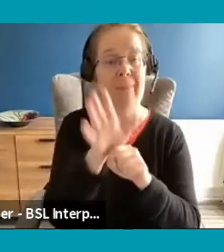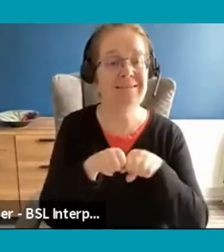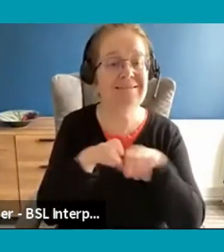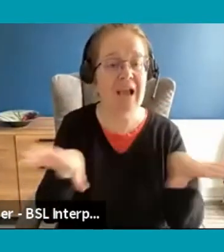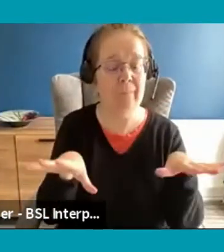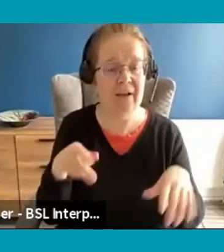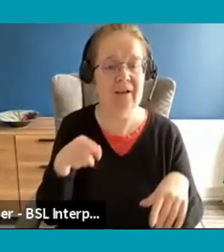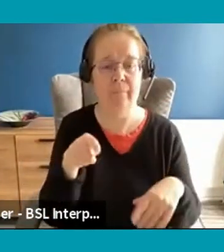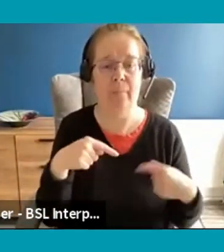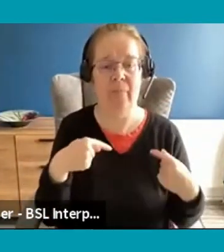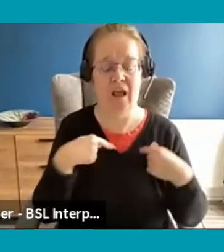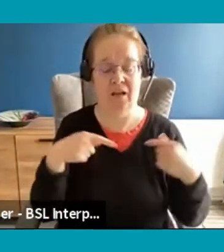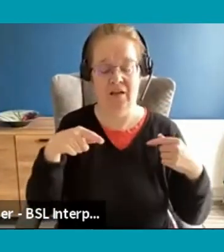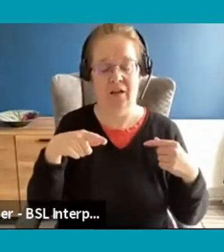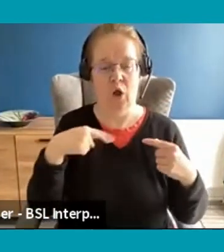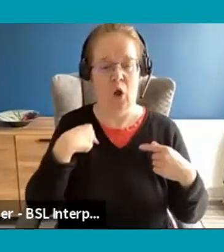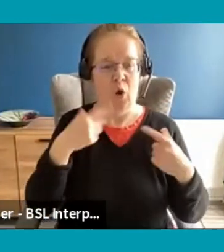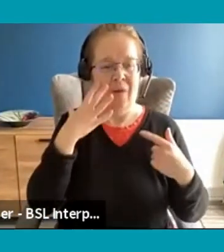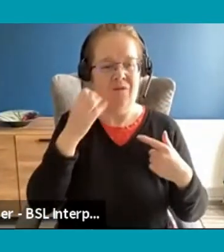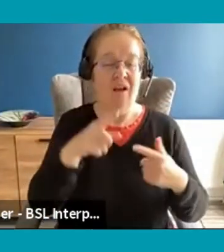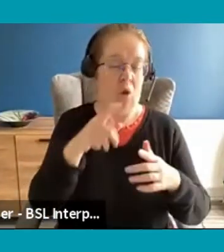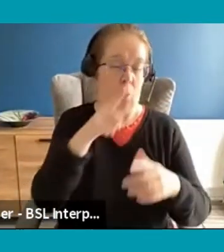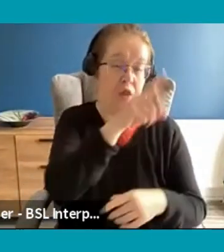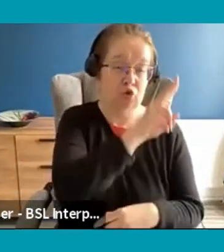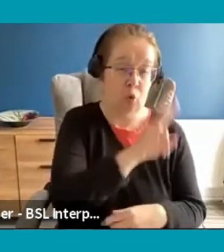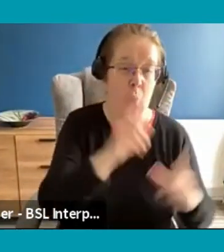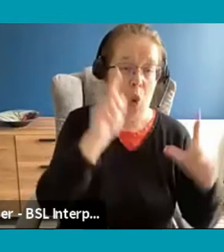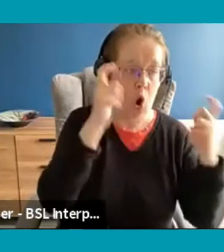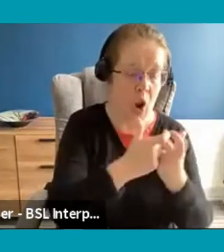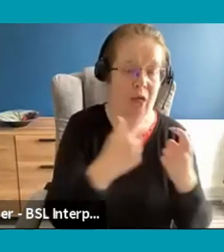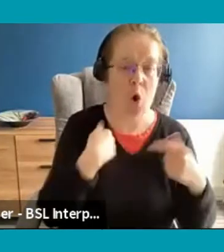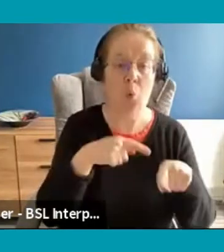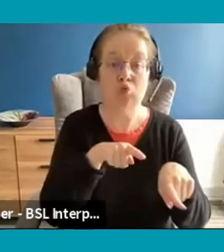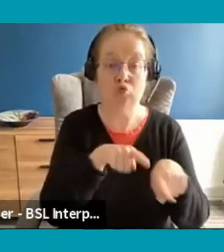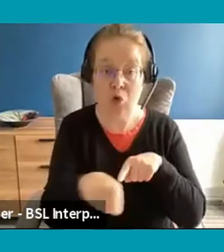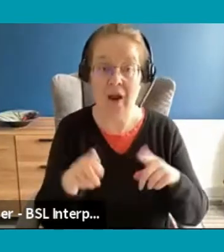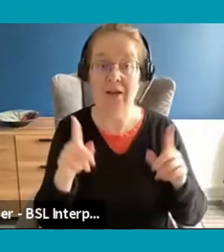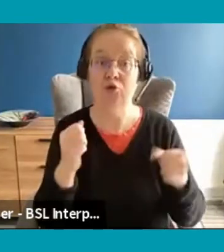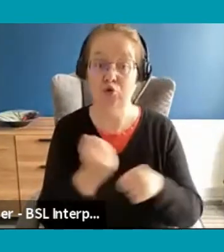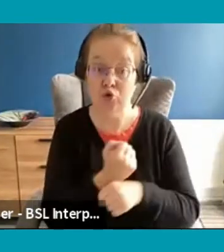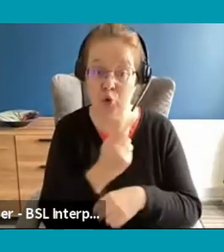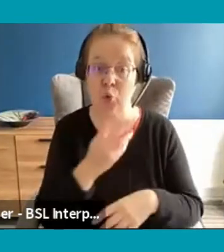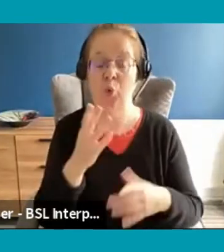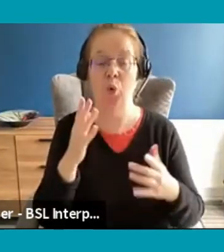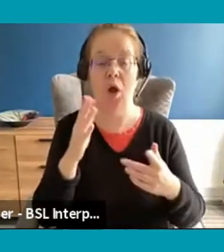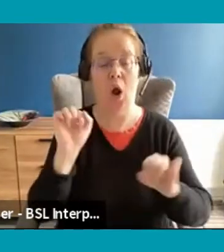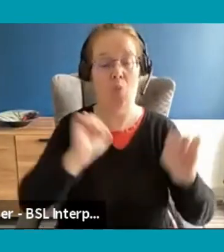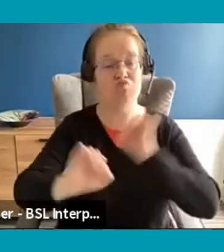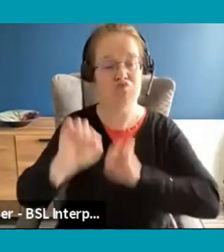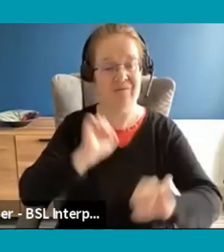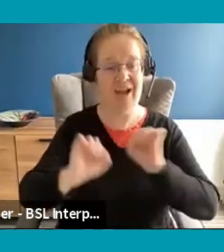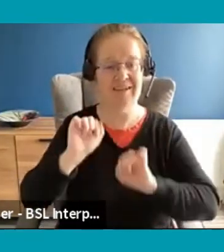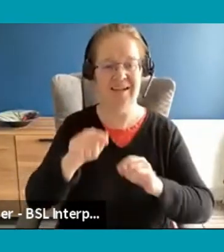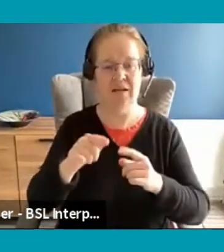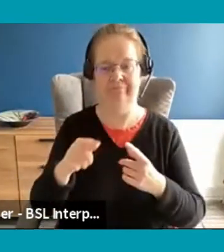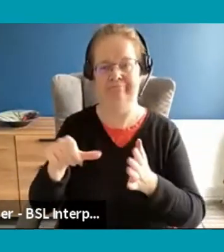this focuses on the schools and colleges. But what we're really trying to do is prevent the issue of young people getting